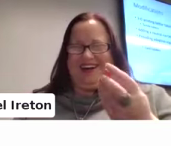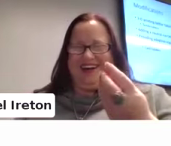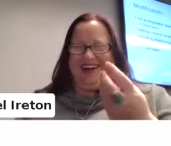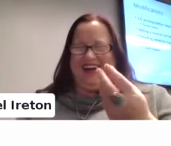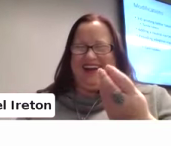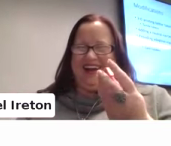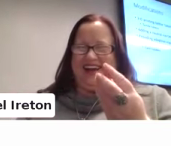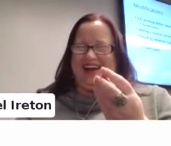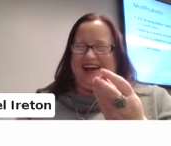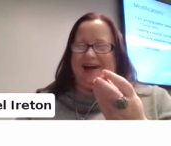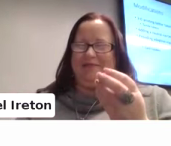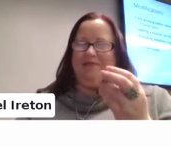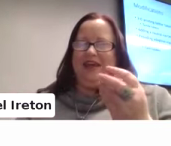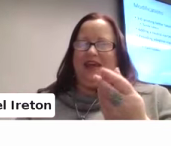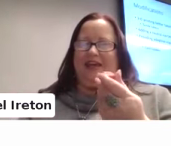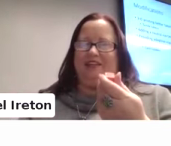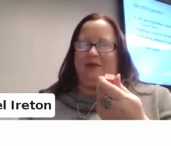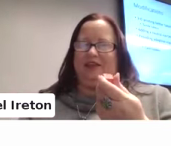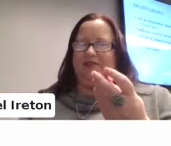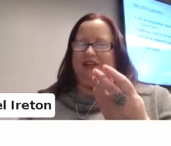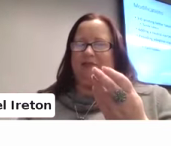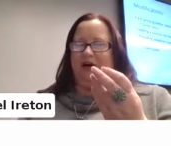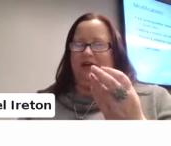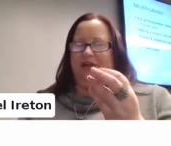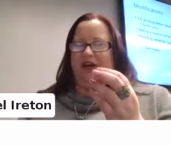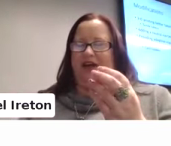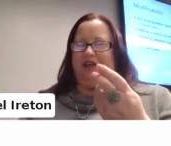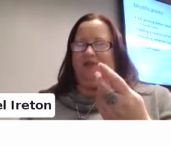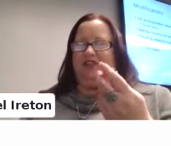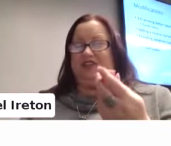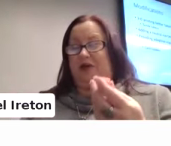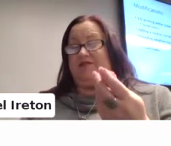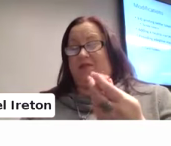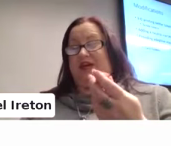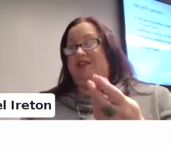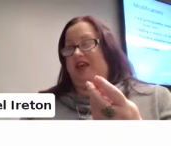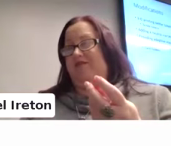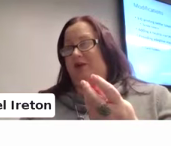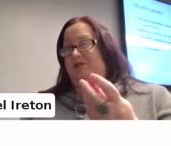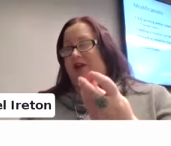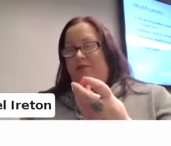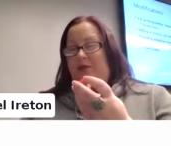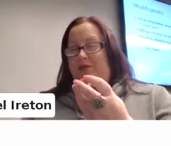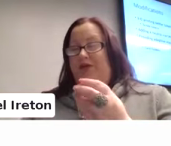So with hipster dice we have the first die is, first of all red with greenish icons. That's a problem right there.